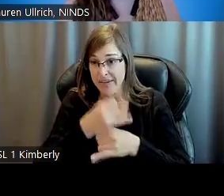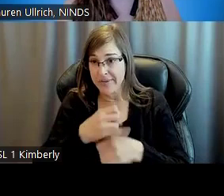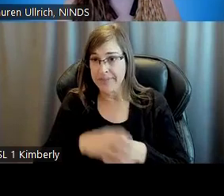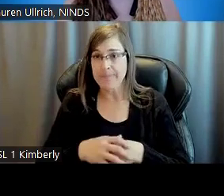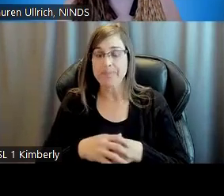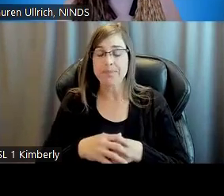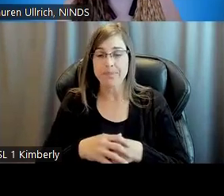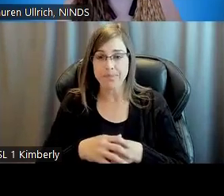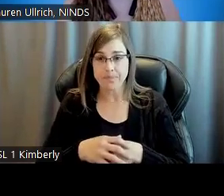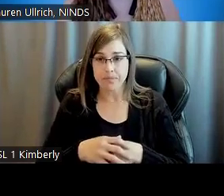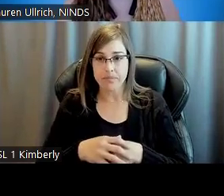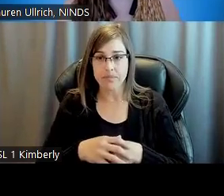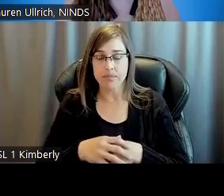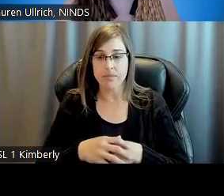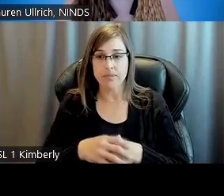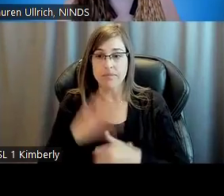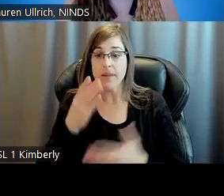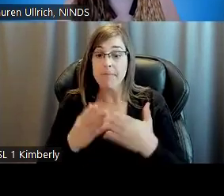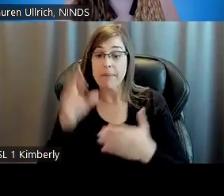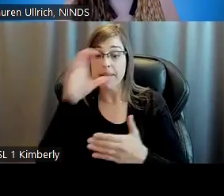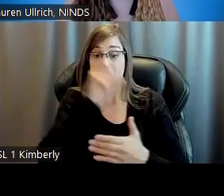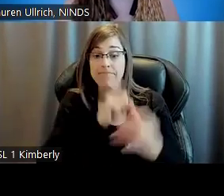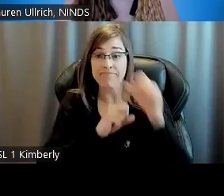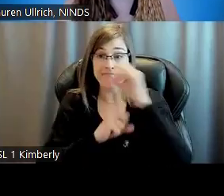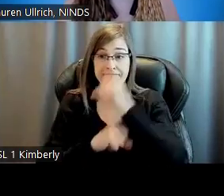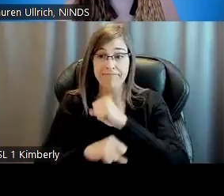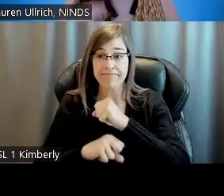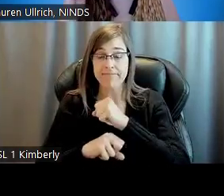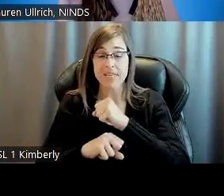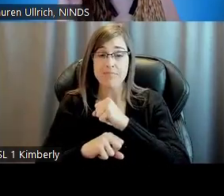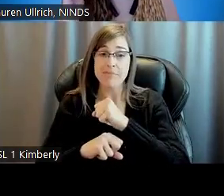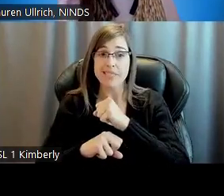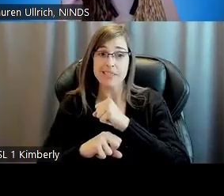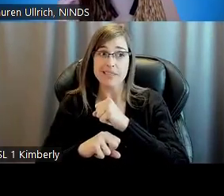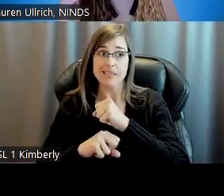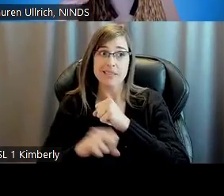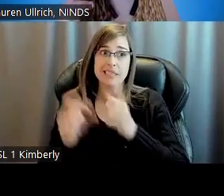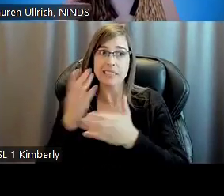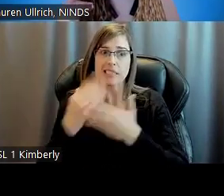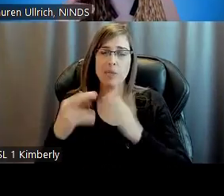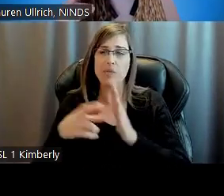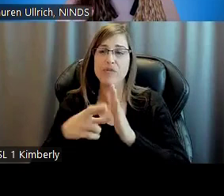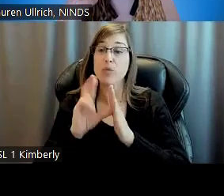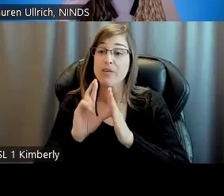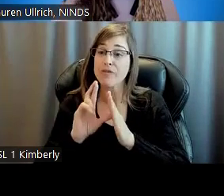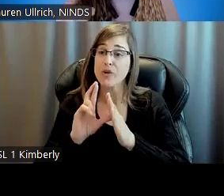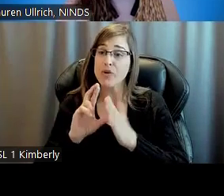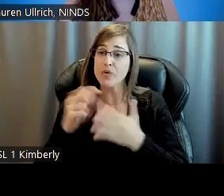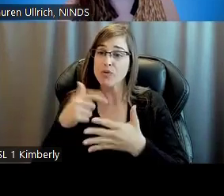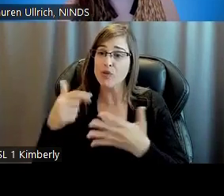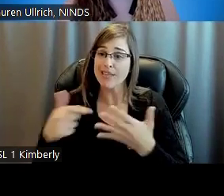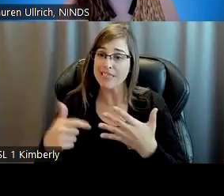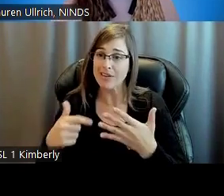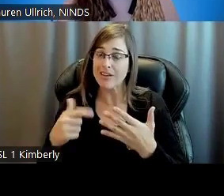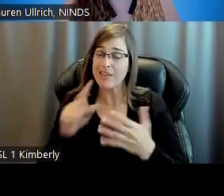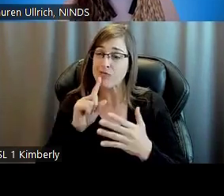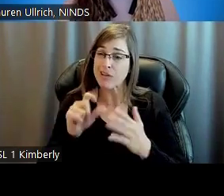You might be missing out on some of the review criteria that are really emphasized in review,